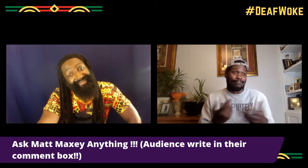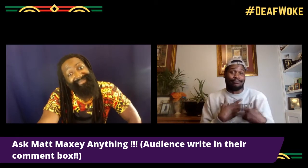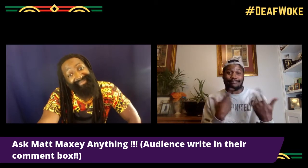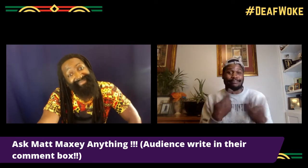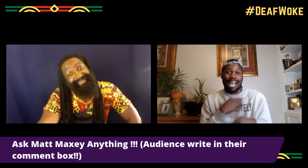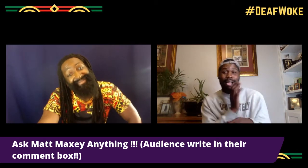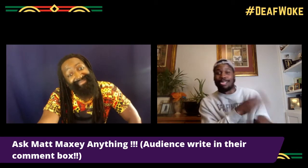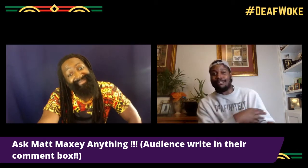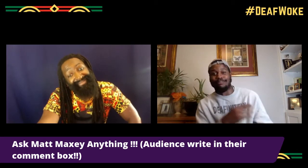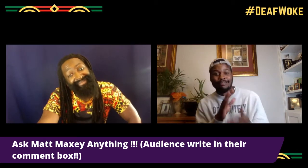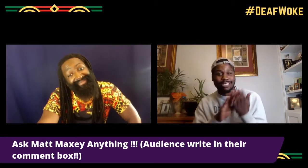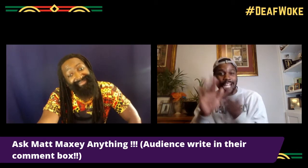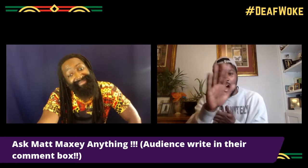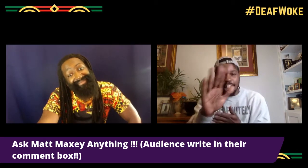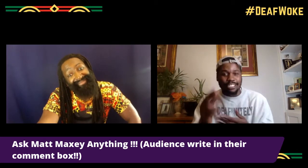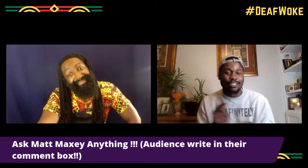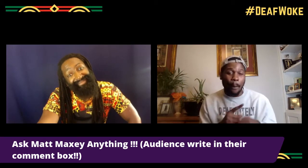ironically enough, here we are today.